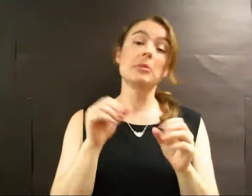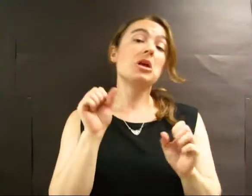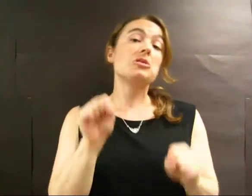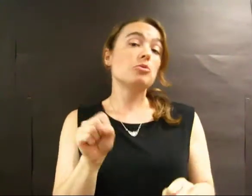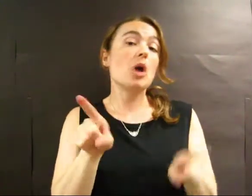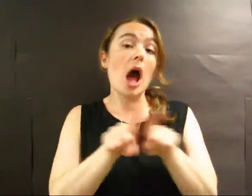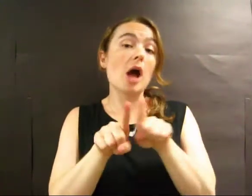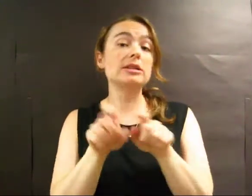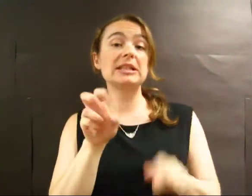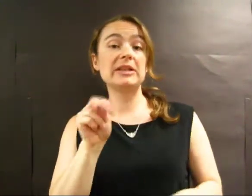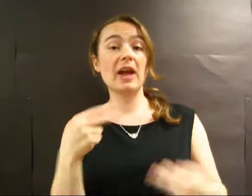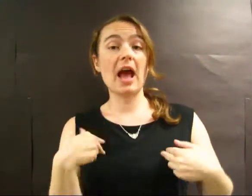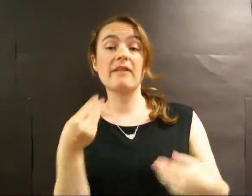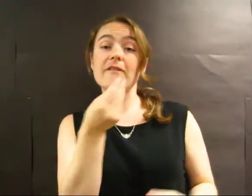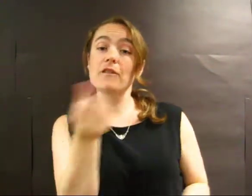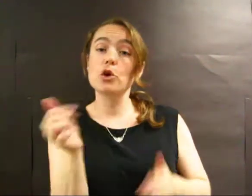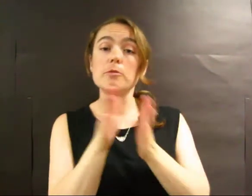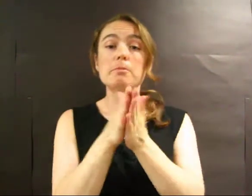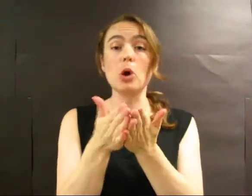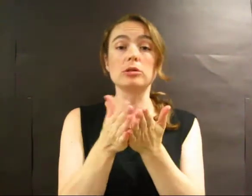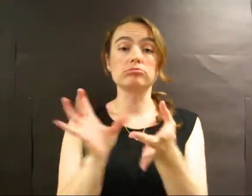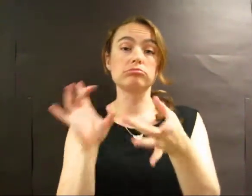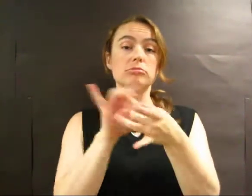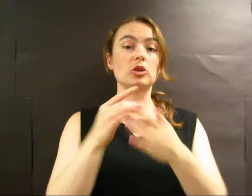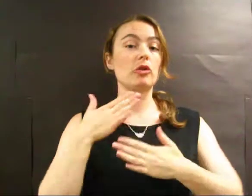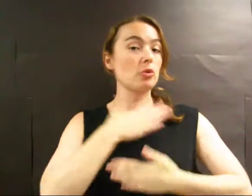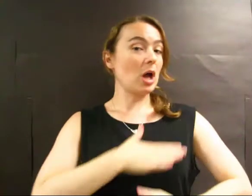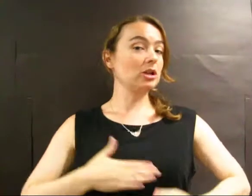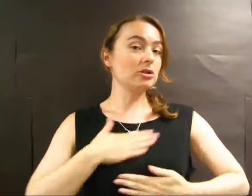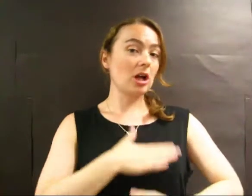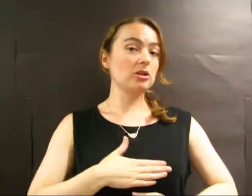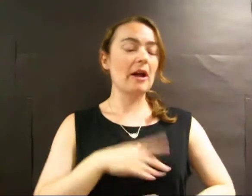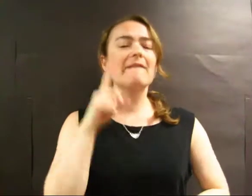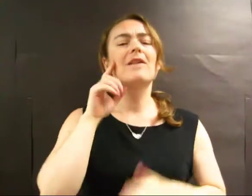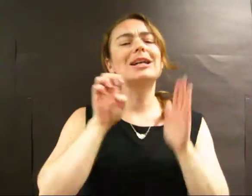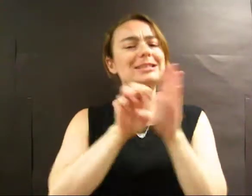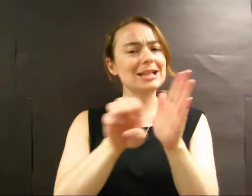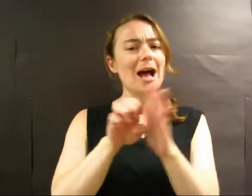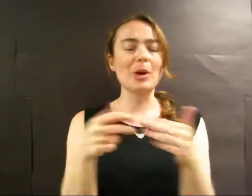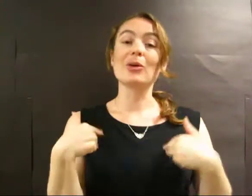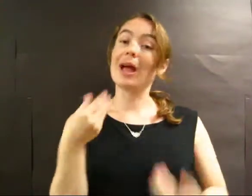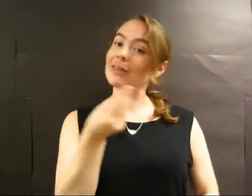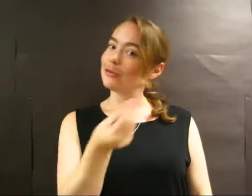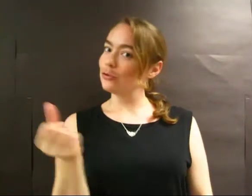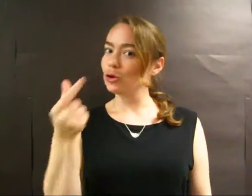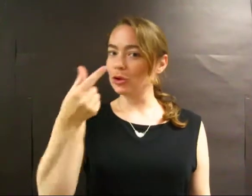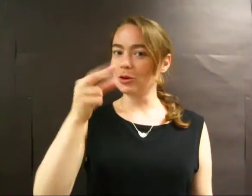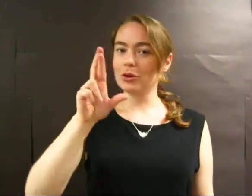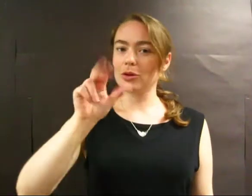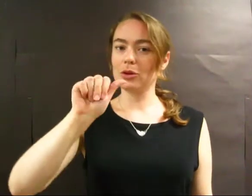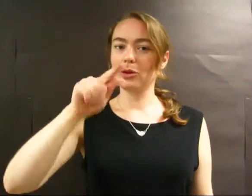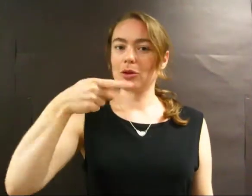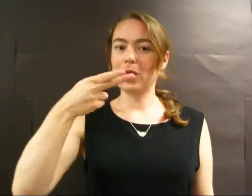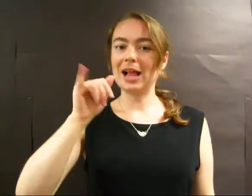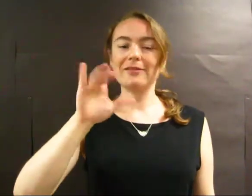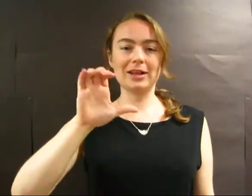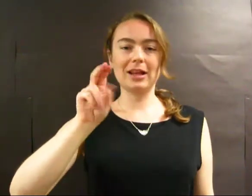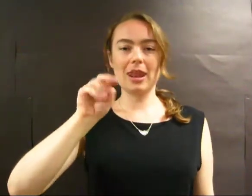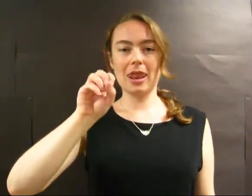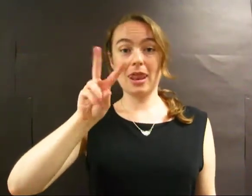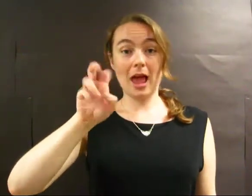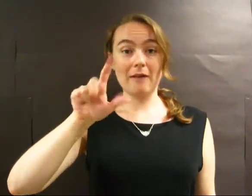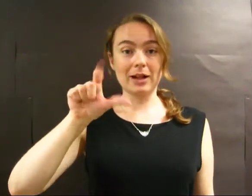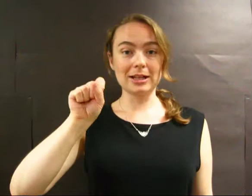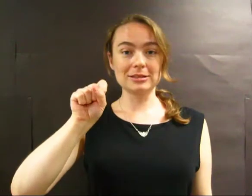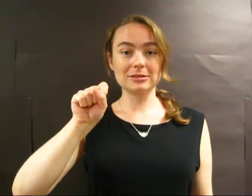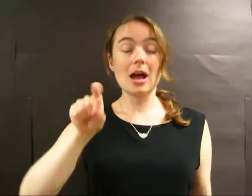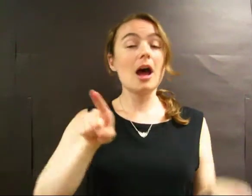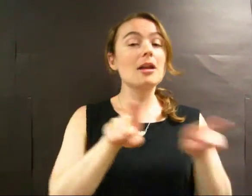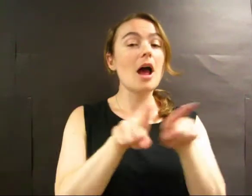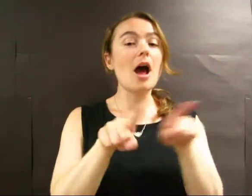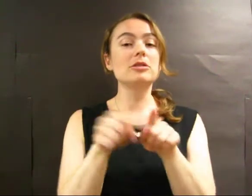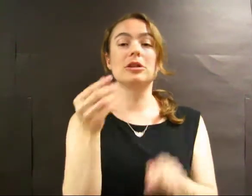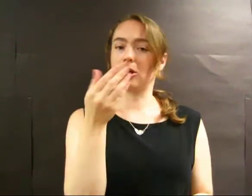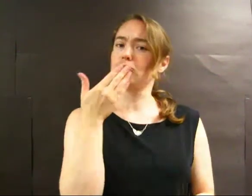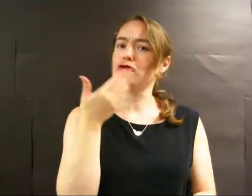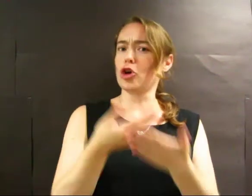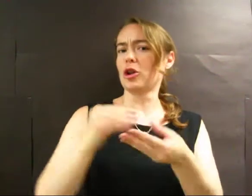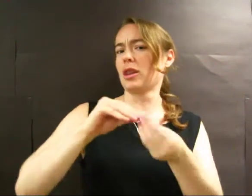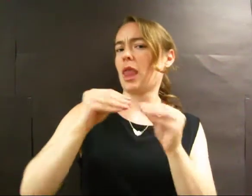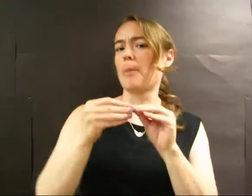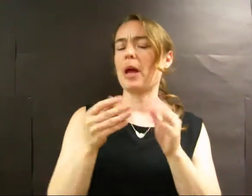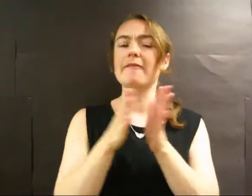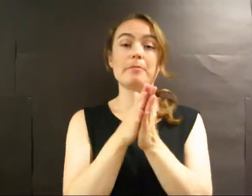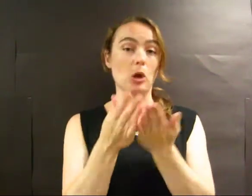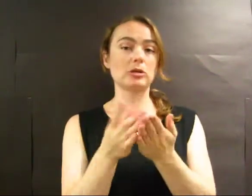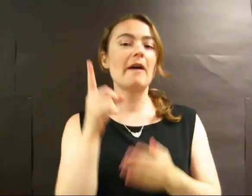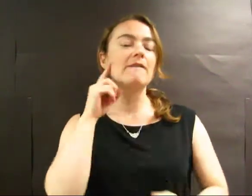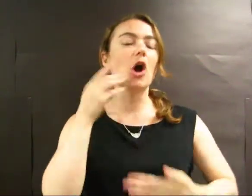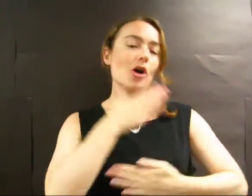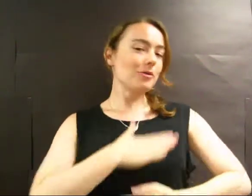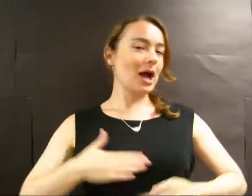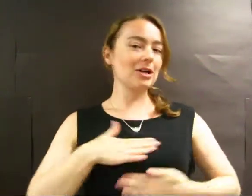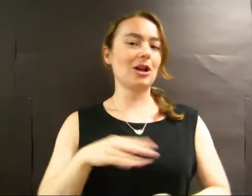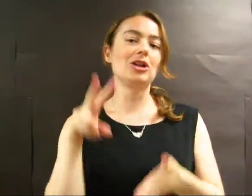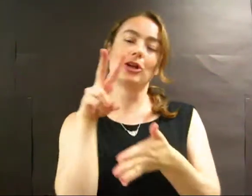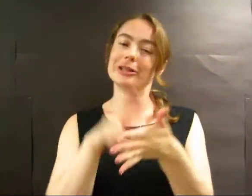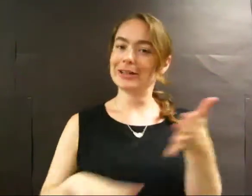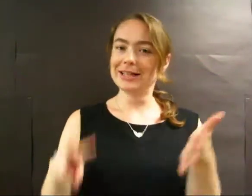We even have books for fun reading, like graphic novels and plenty of fiction, just for your leisure!